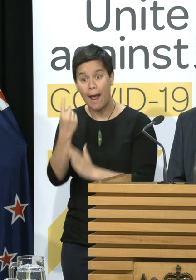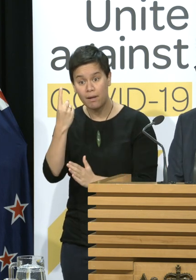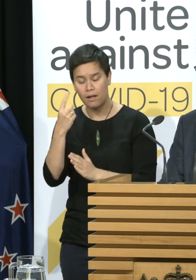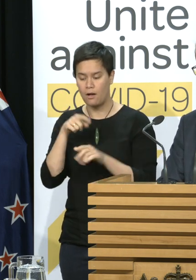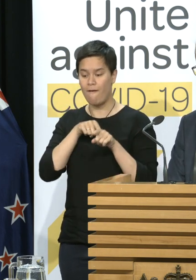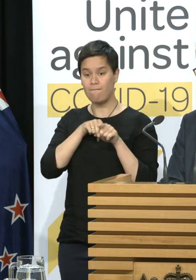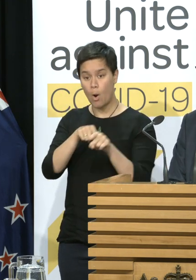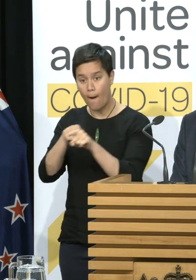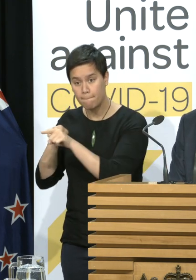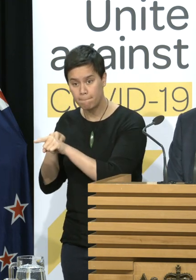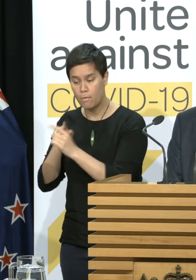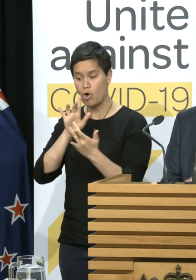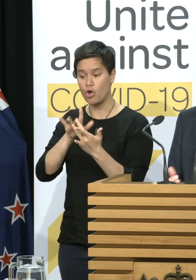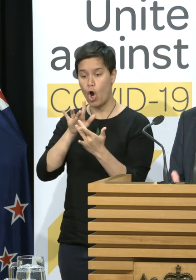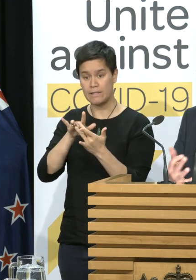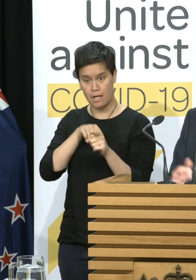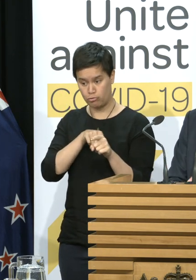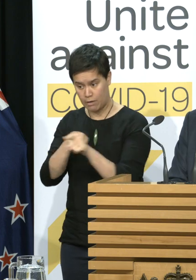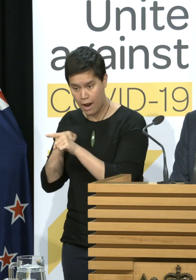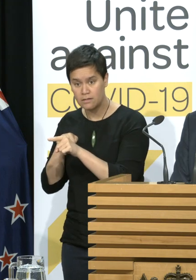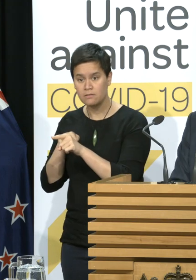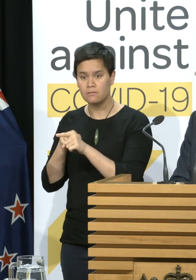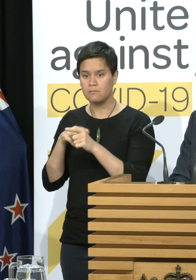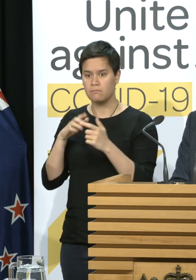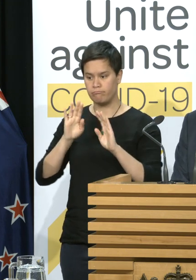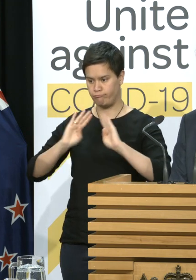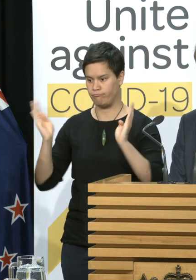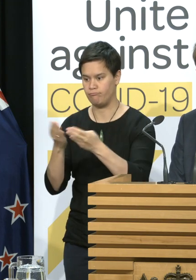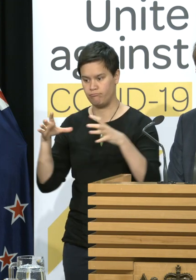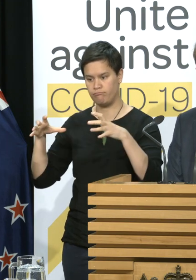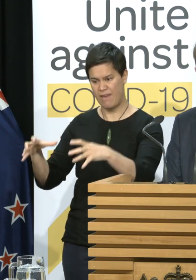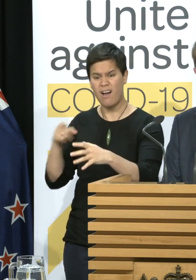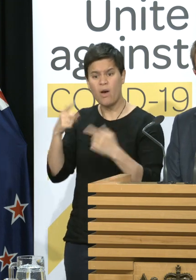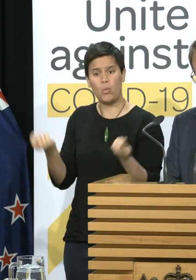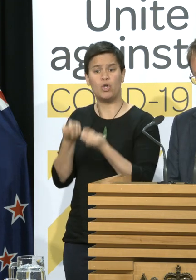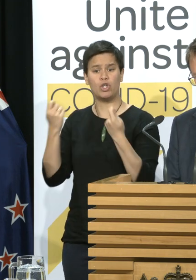to get around that outbreak. And if necessary, we would do that again. So director general has confirmed